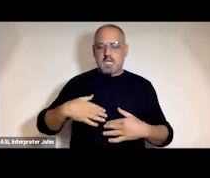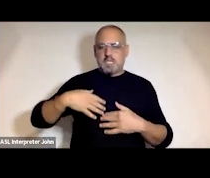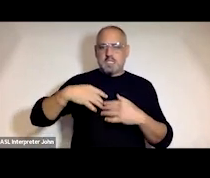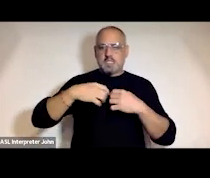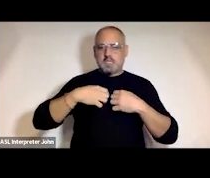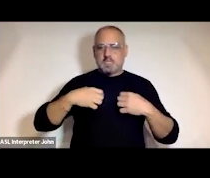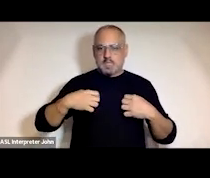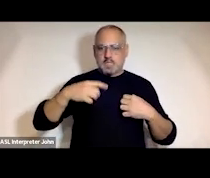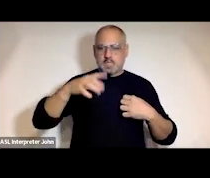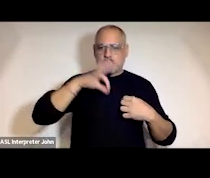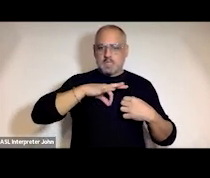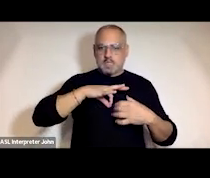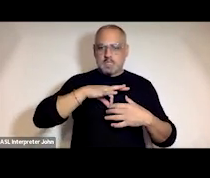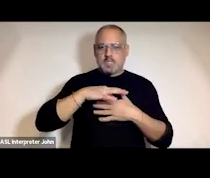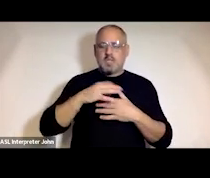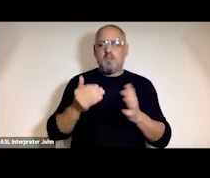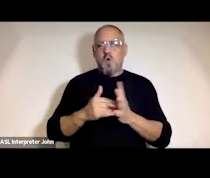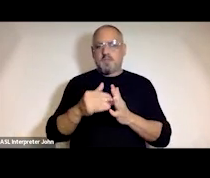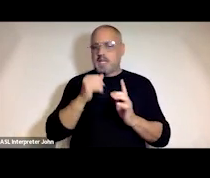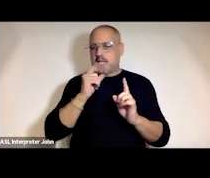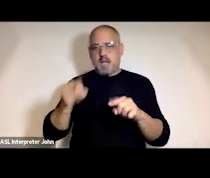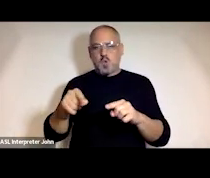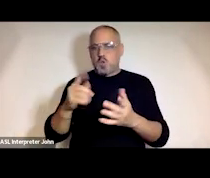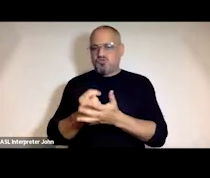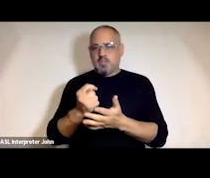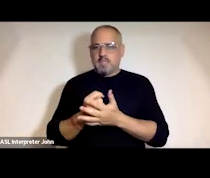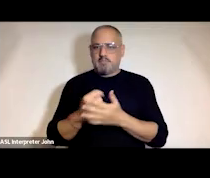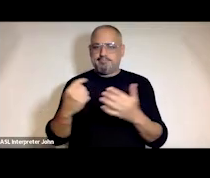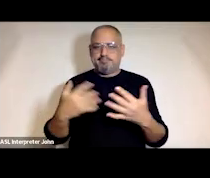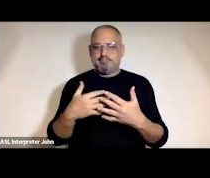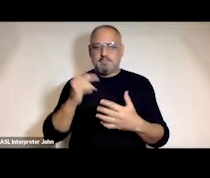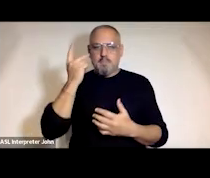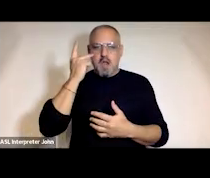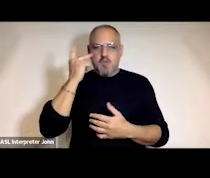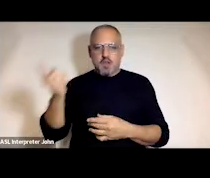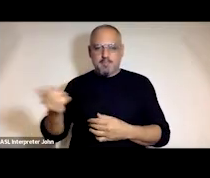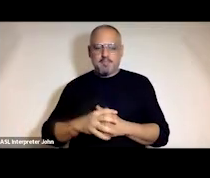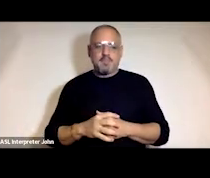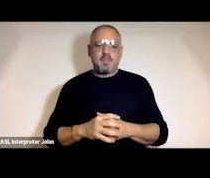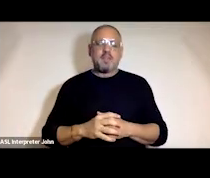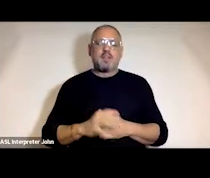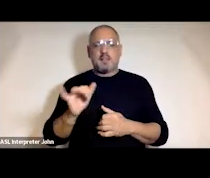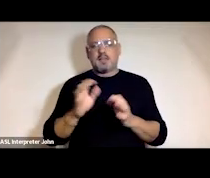and so he would oftentimes not seek treatment because of that reason. So that would be relevant to include